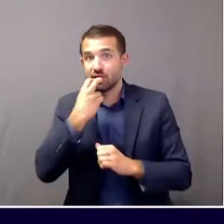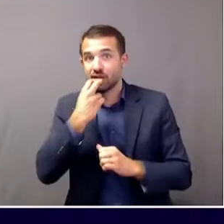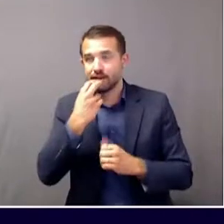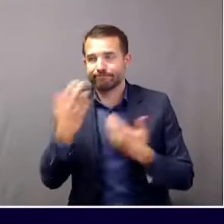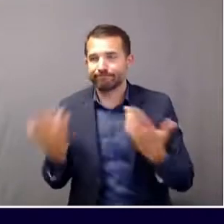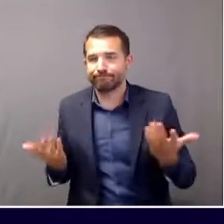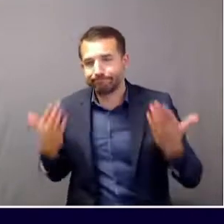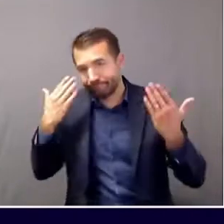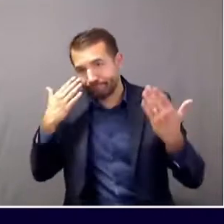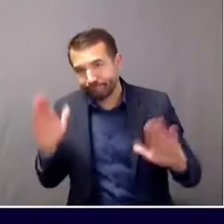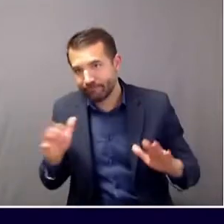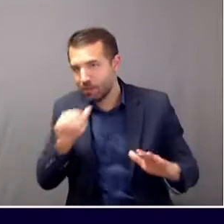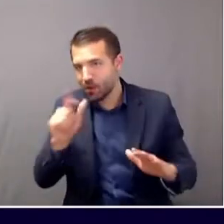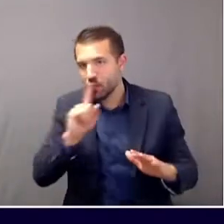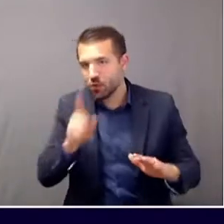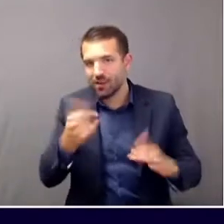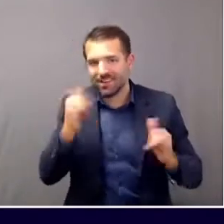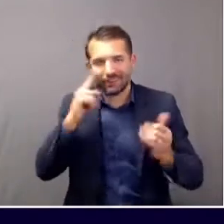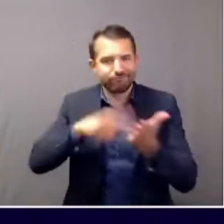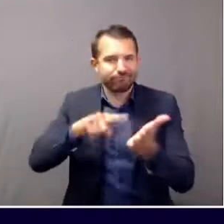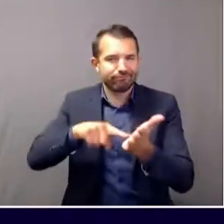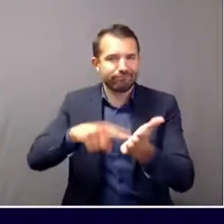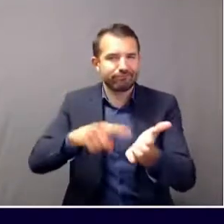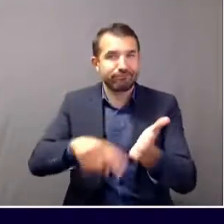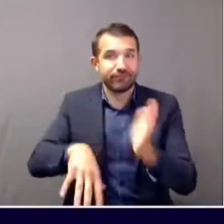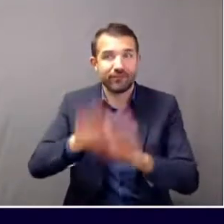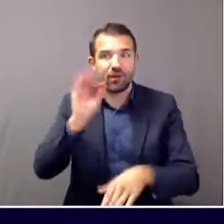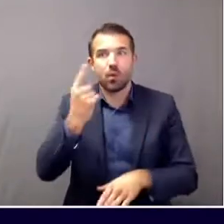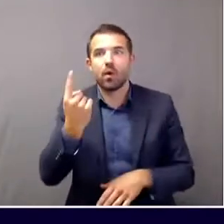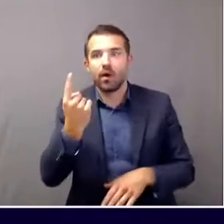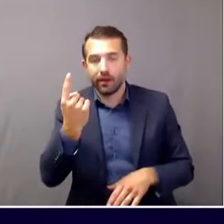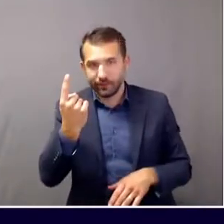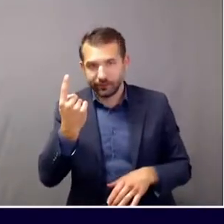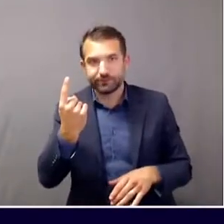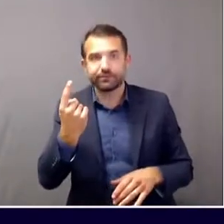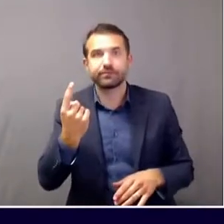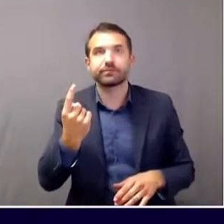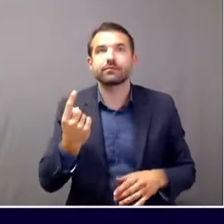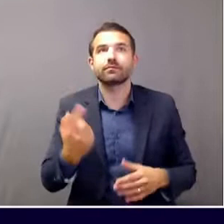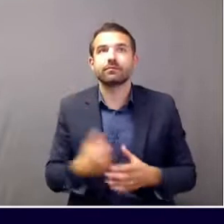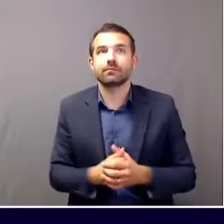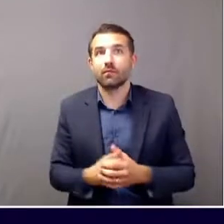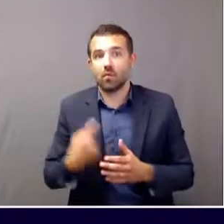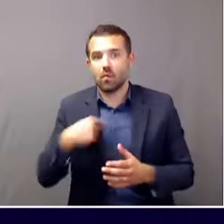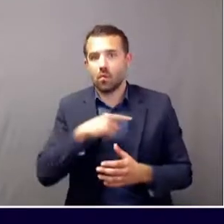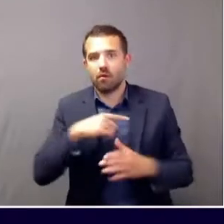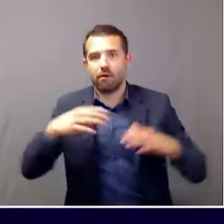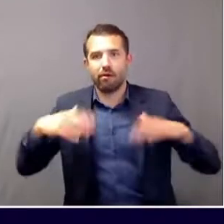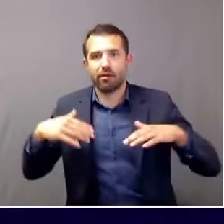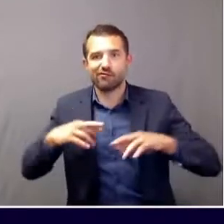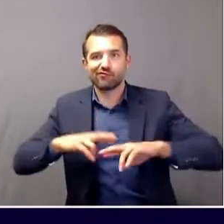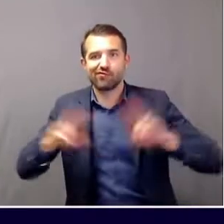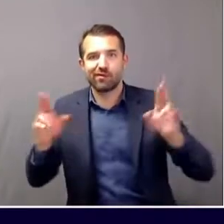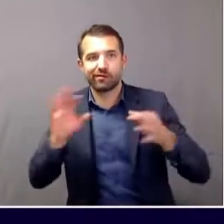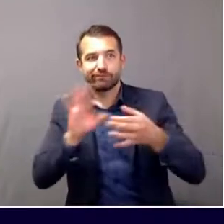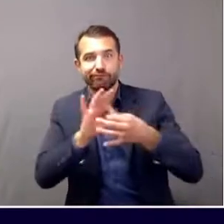but further investigation is needed before we can say that